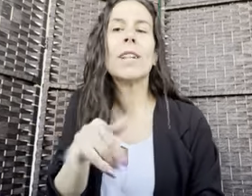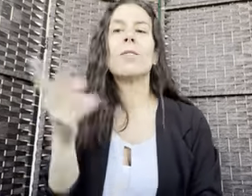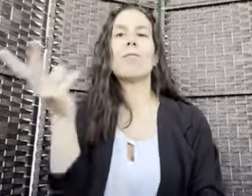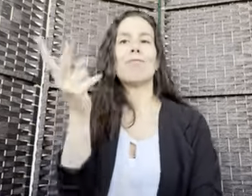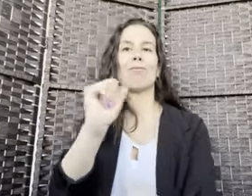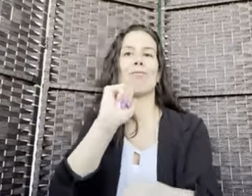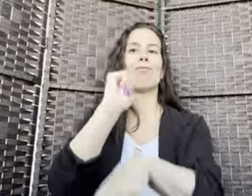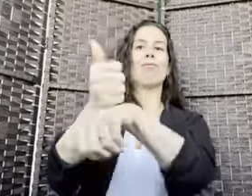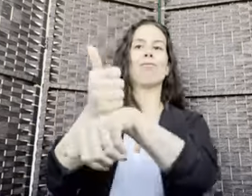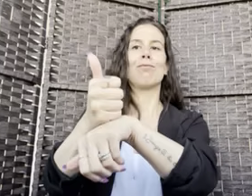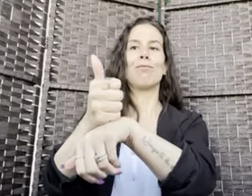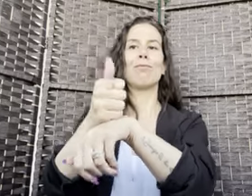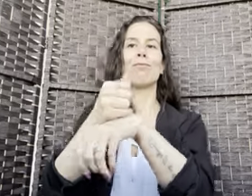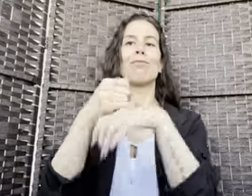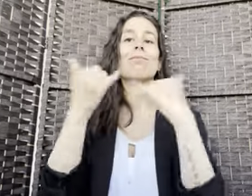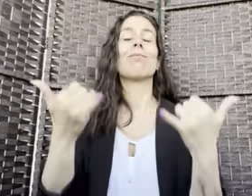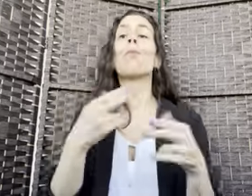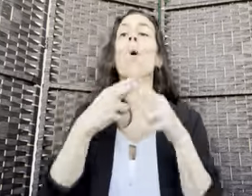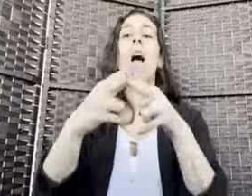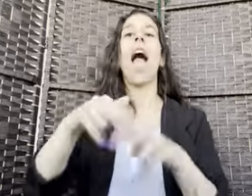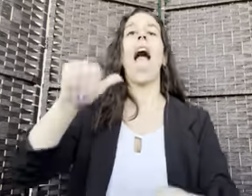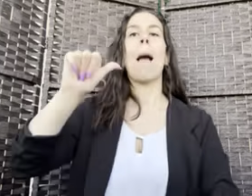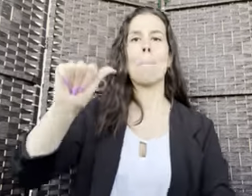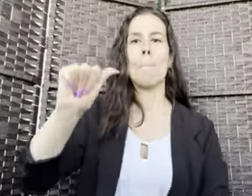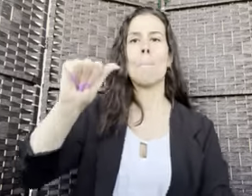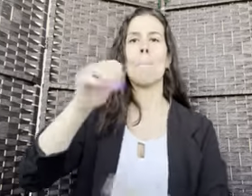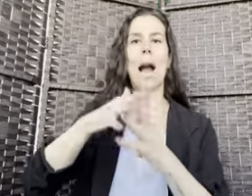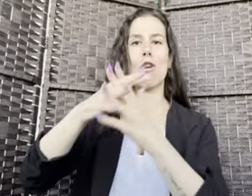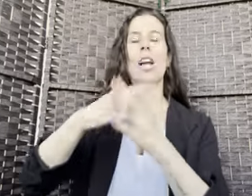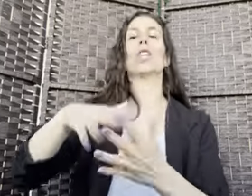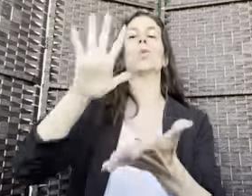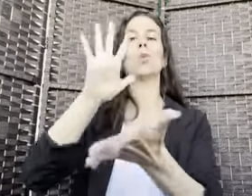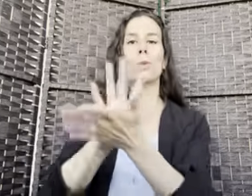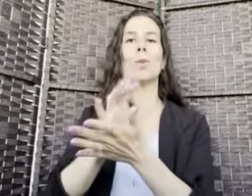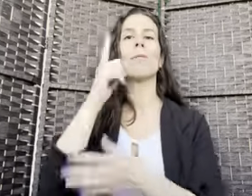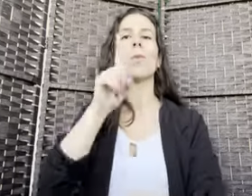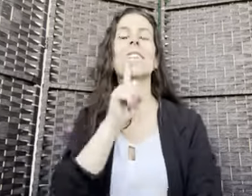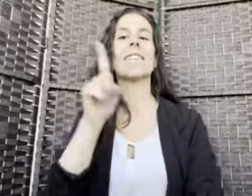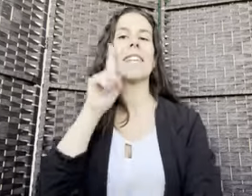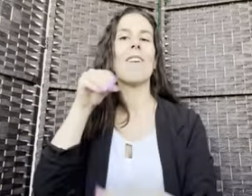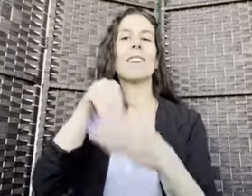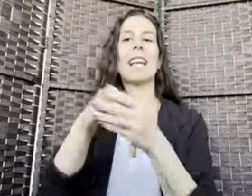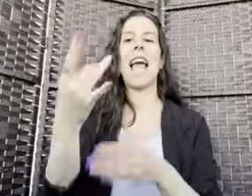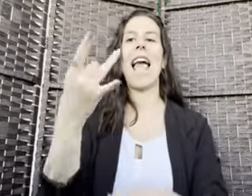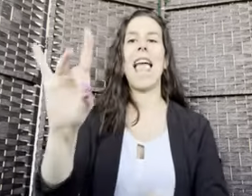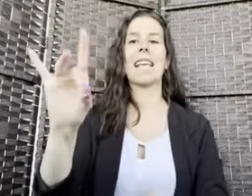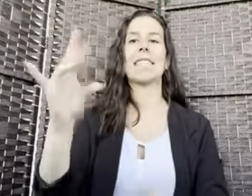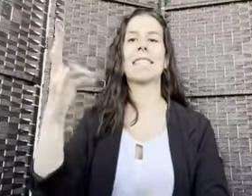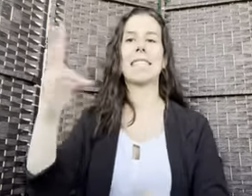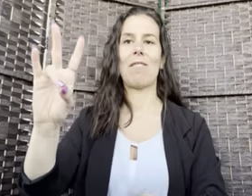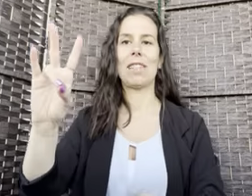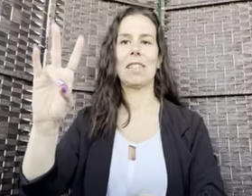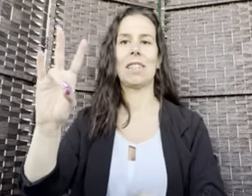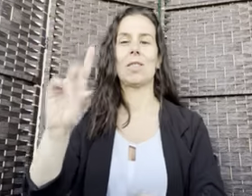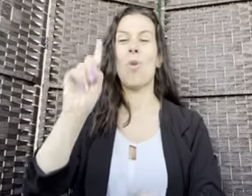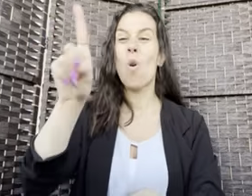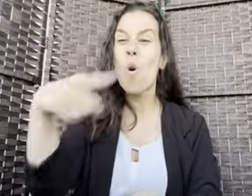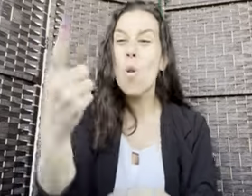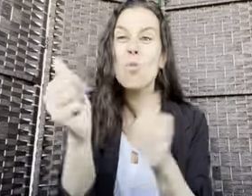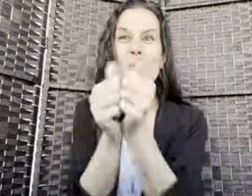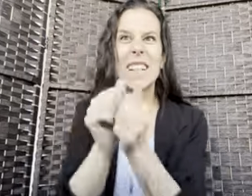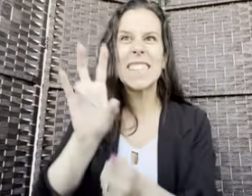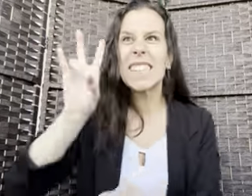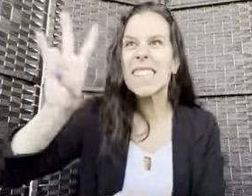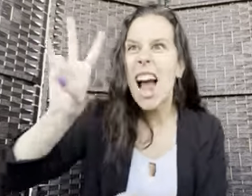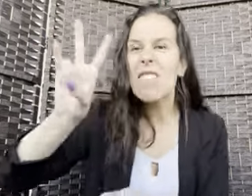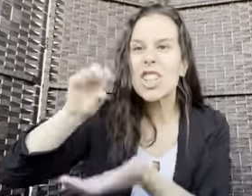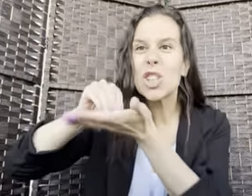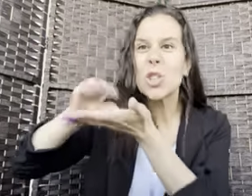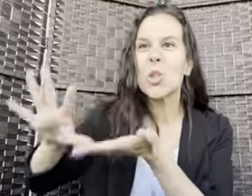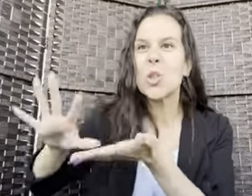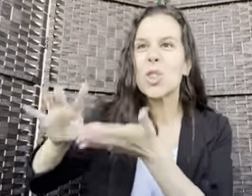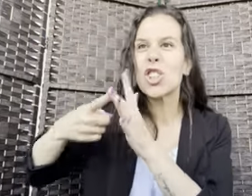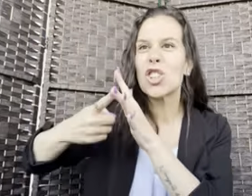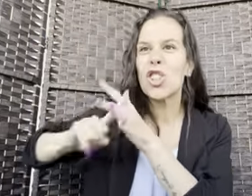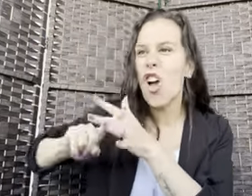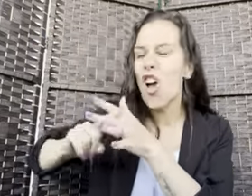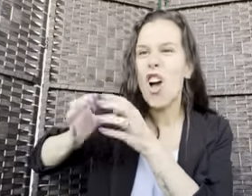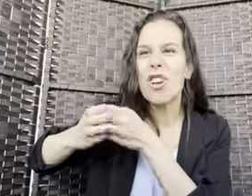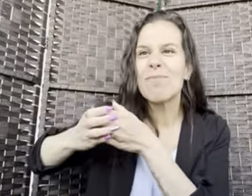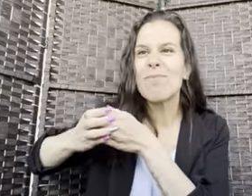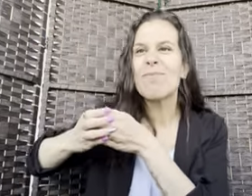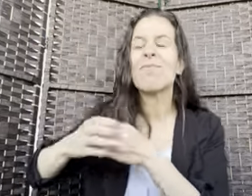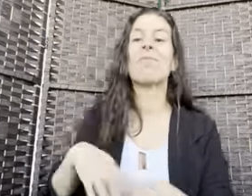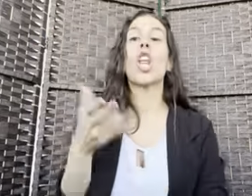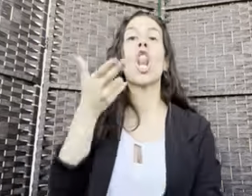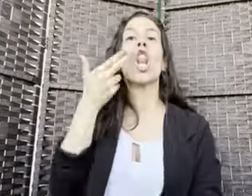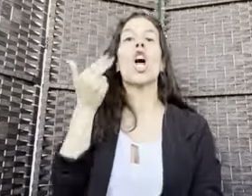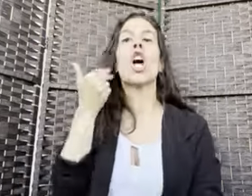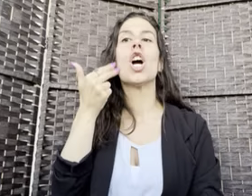Eventually, the two established what is now called the American School for the Deaf in 1817 with only seven students.